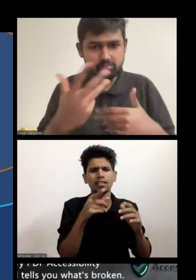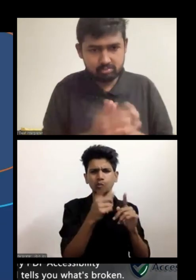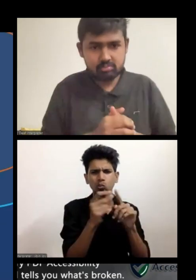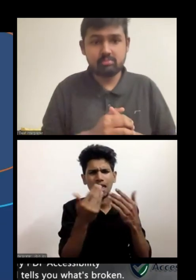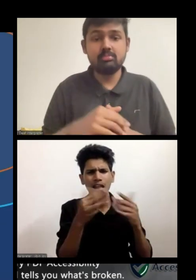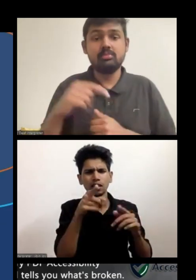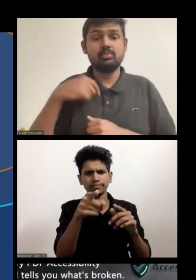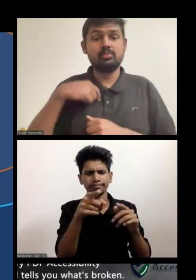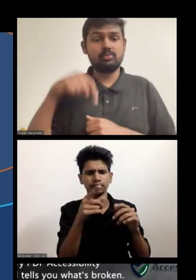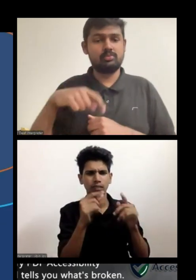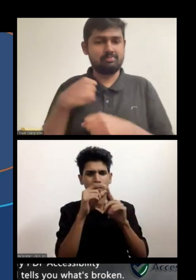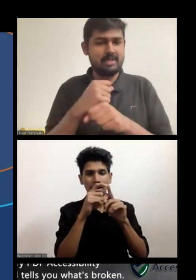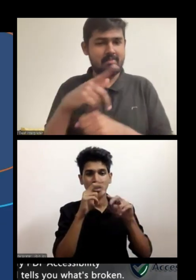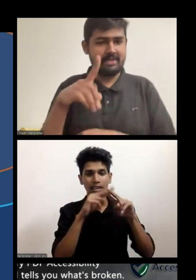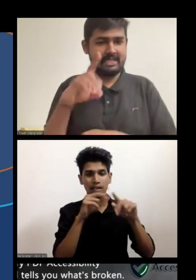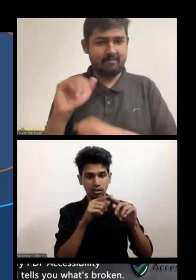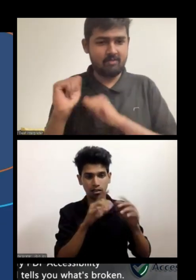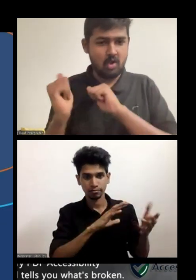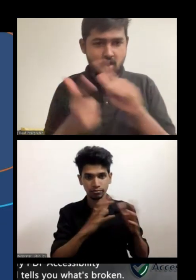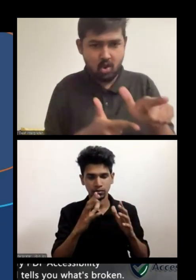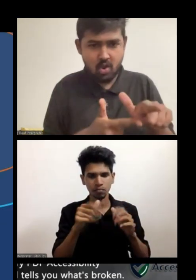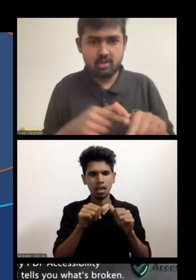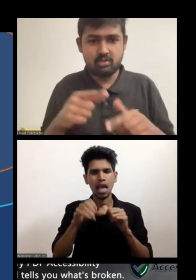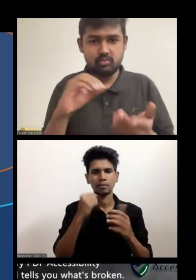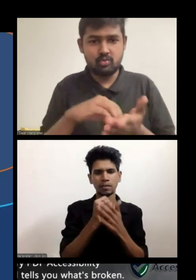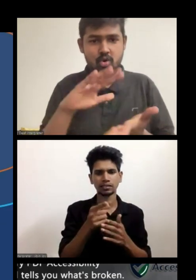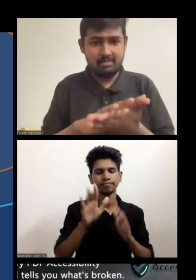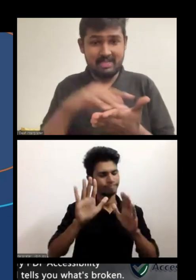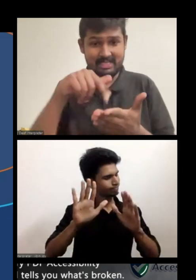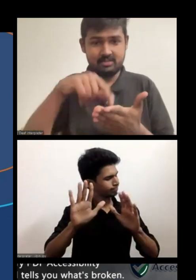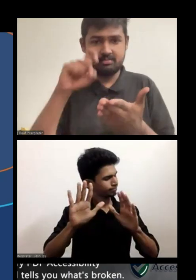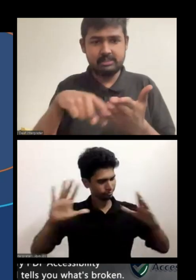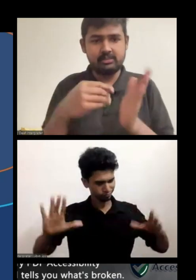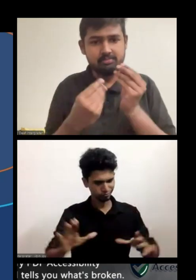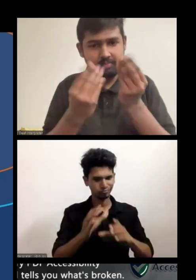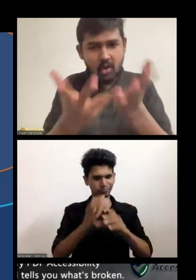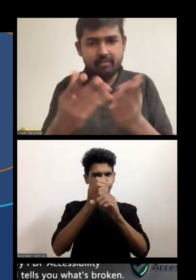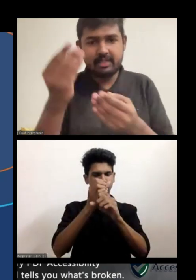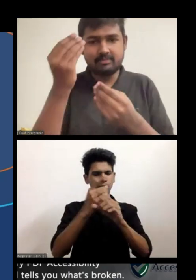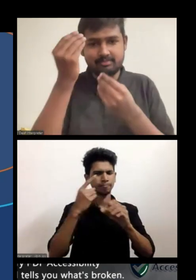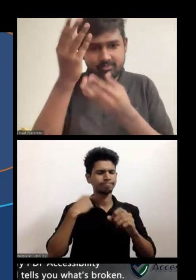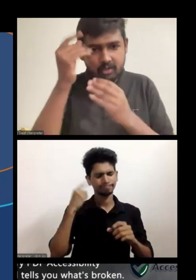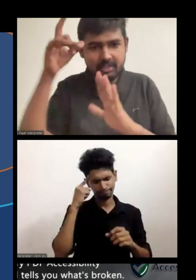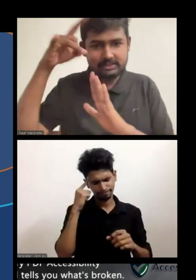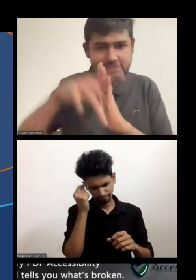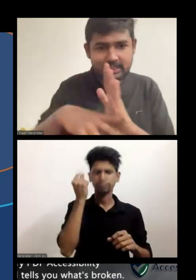So before I conclude I would like to say leave you with a thought that technology has given us so